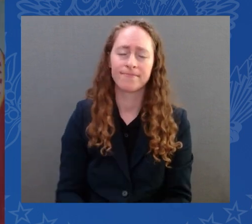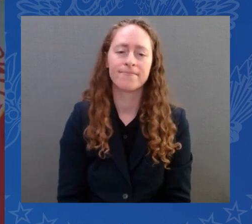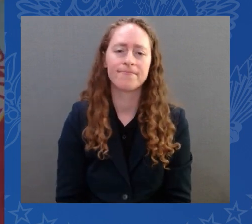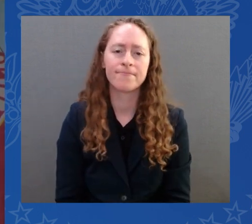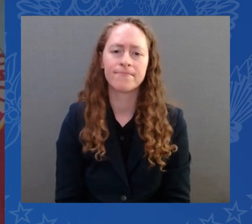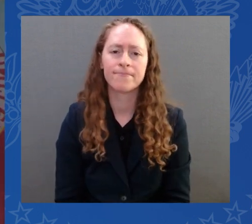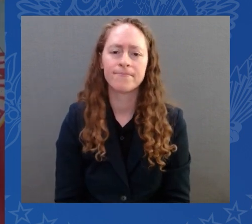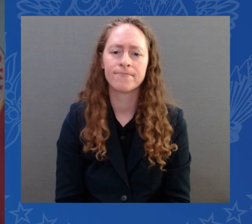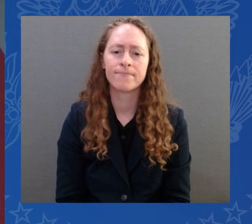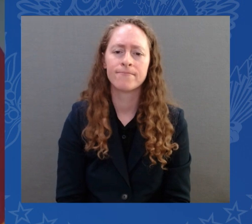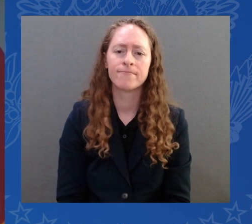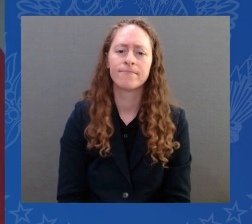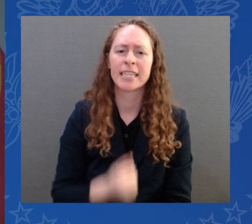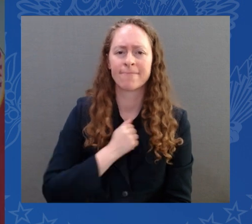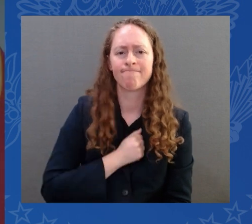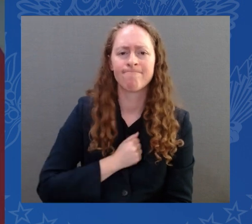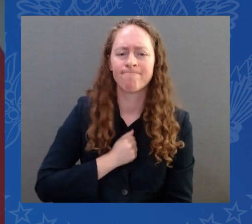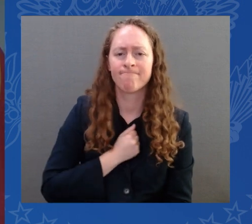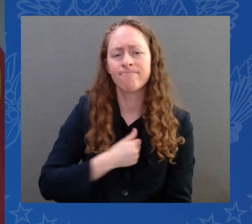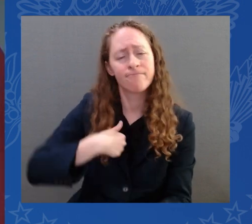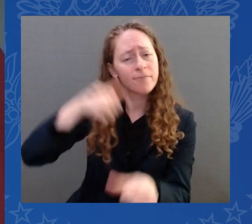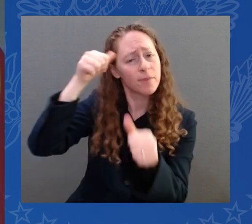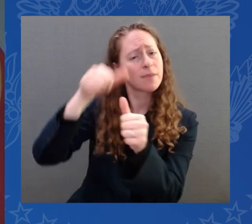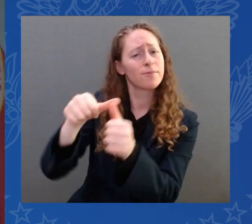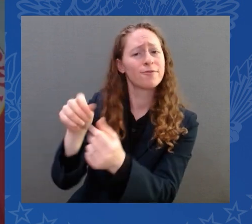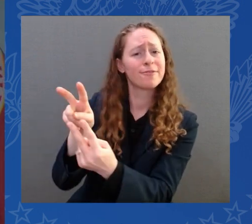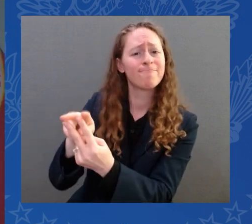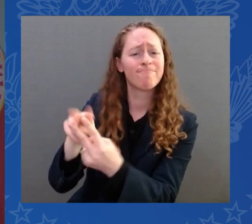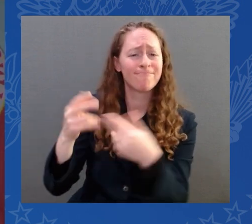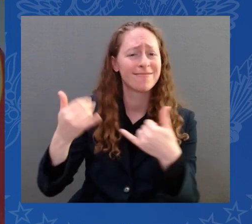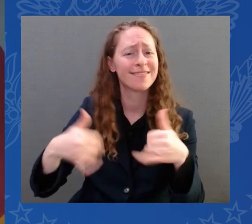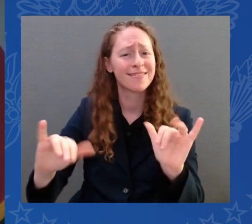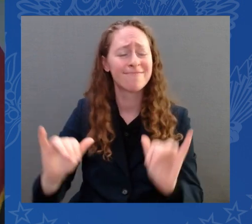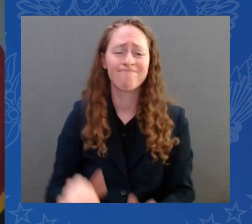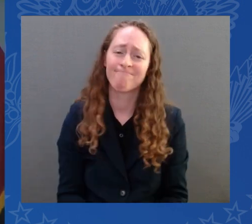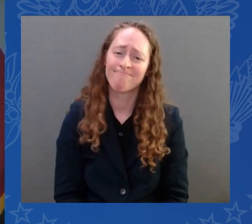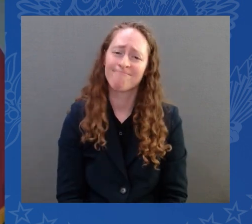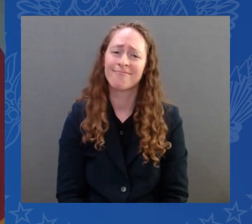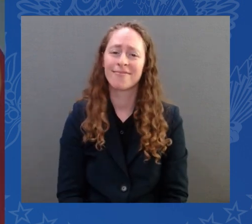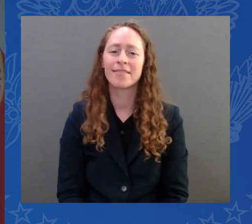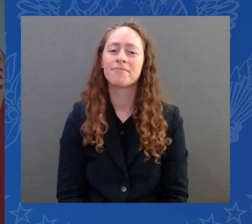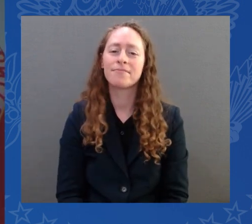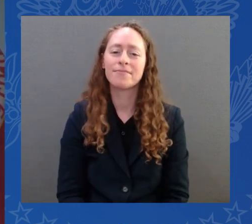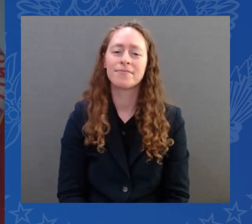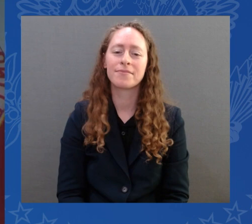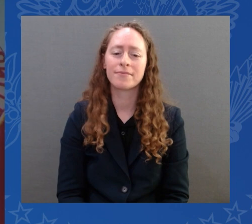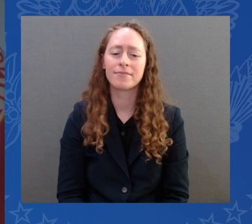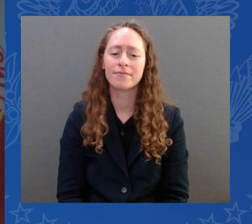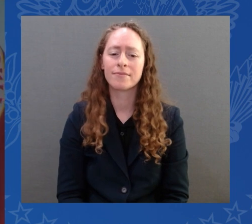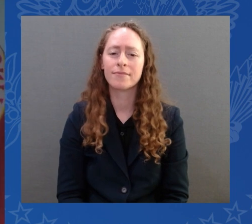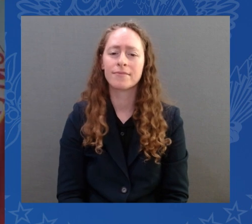who got you here: your parents, your family -- everyone here that shows their support to get you here,